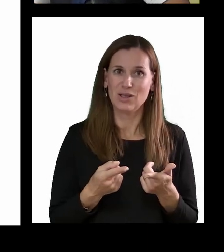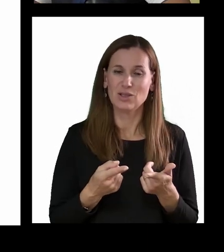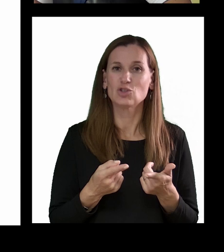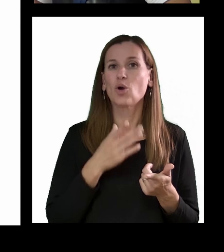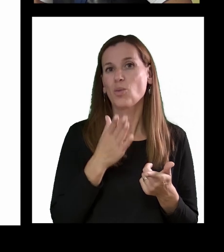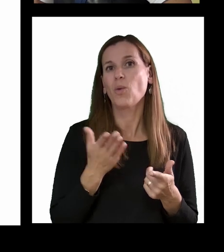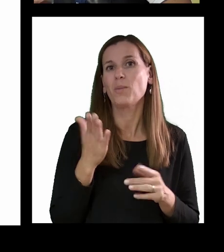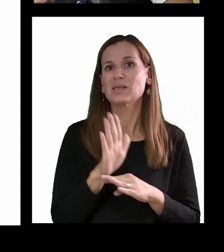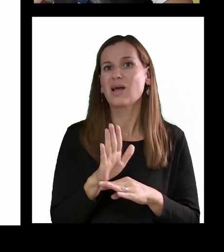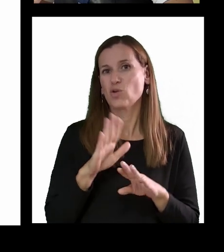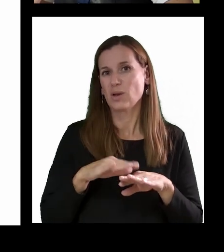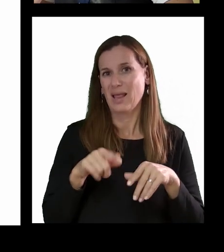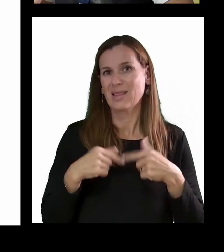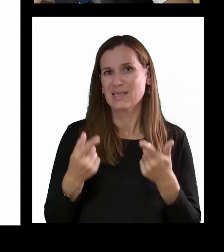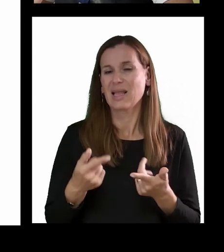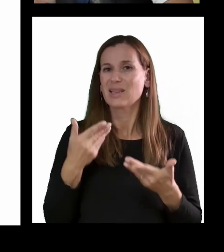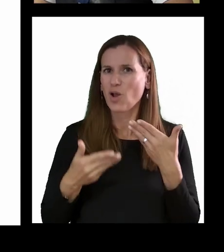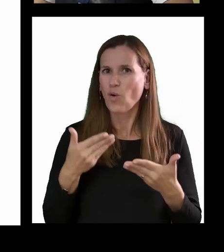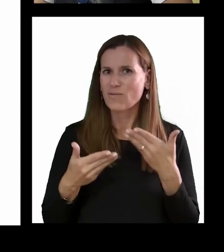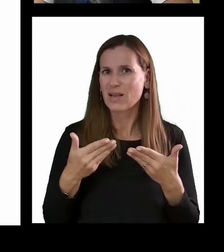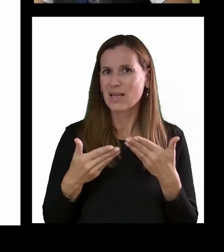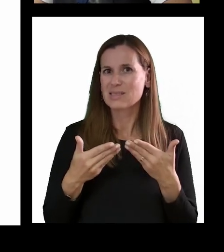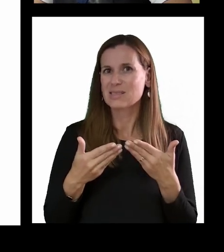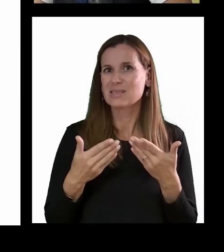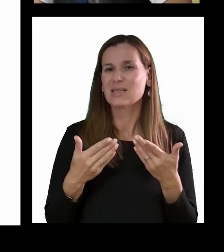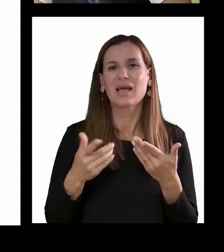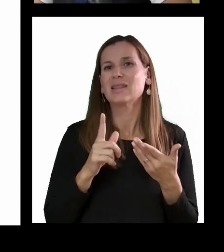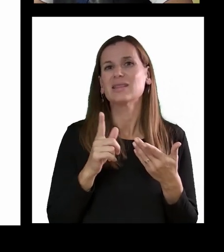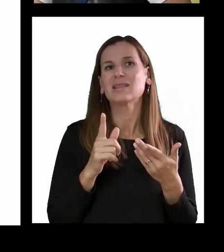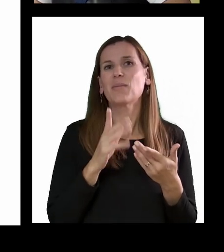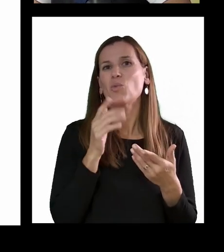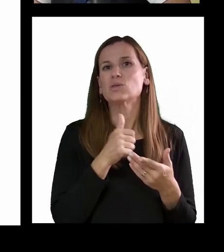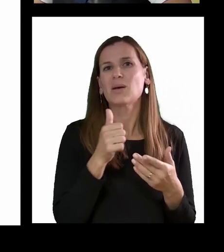probably we can say not just Faculty of Business, other faculties too.